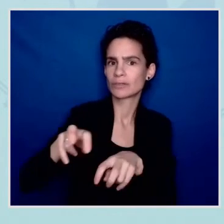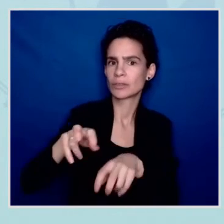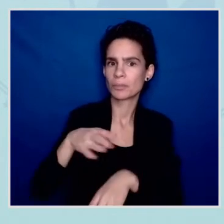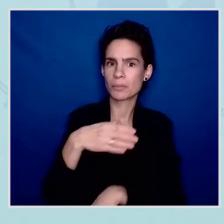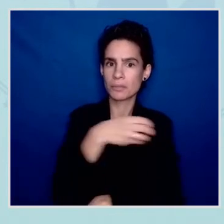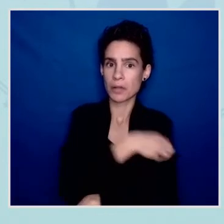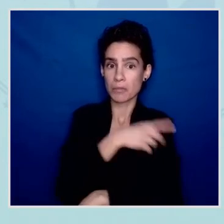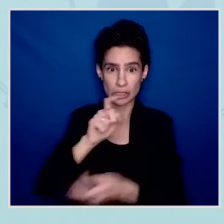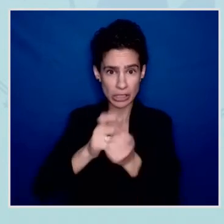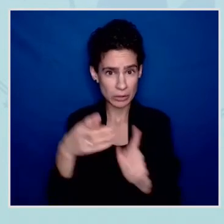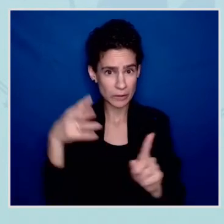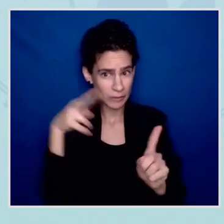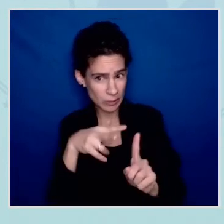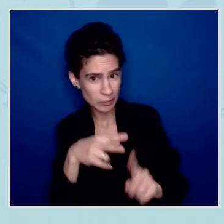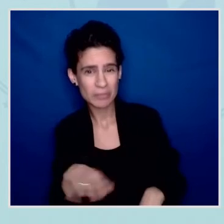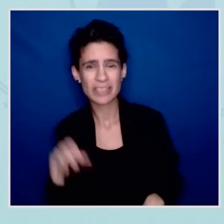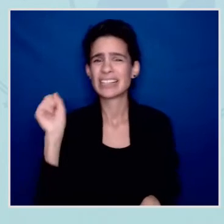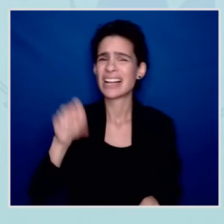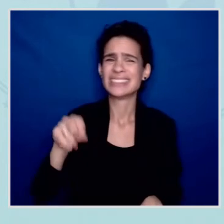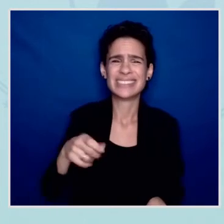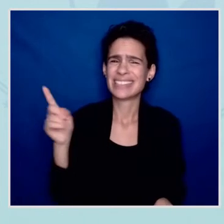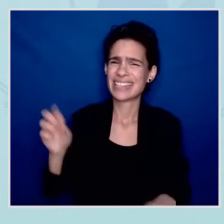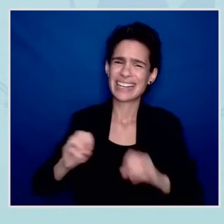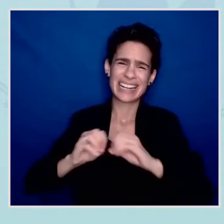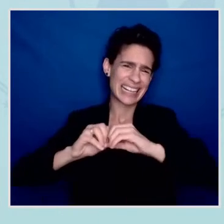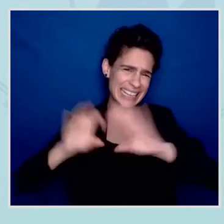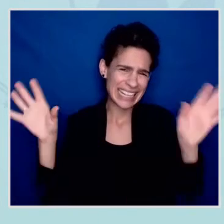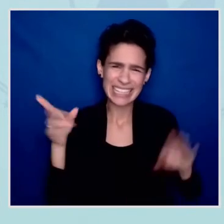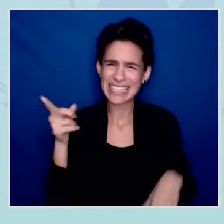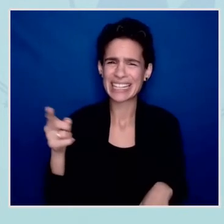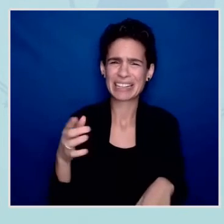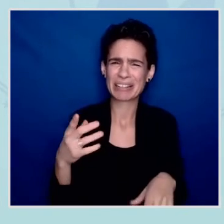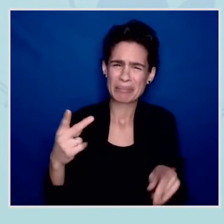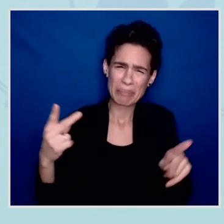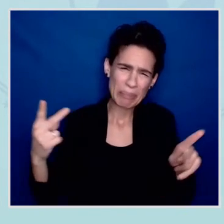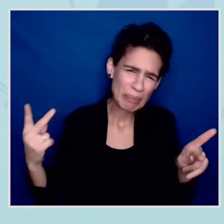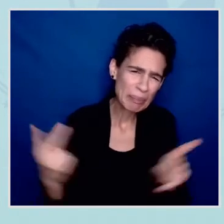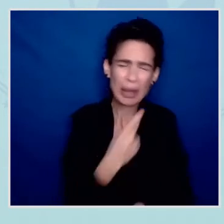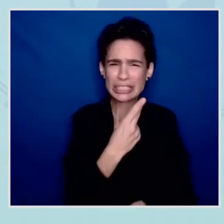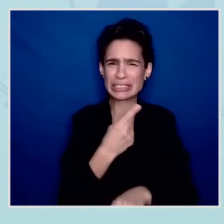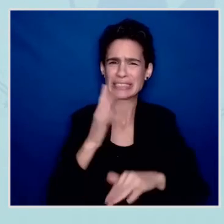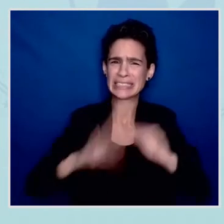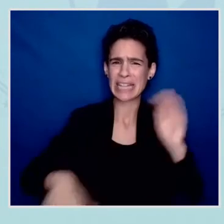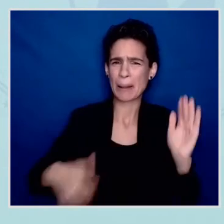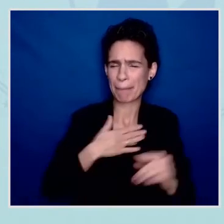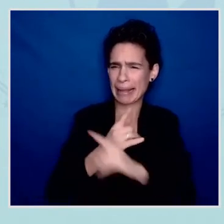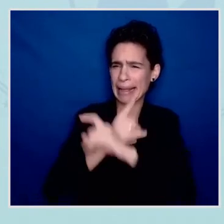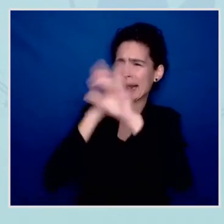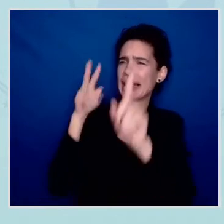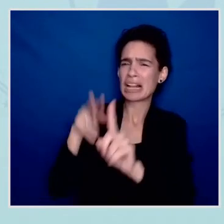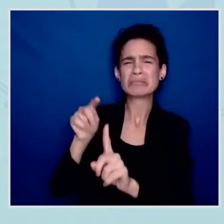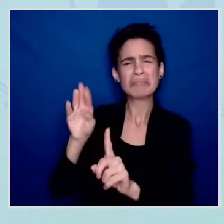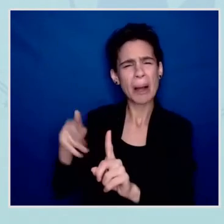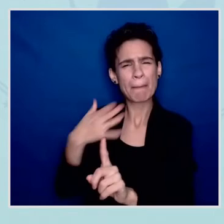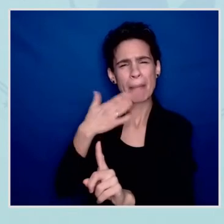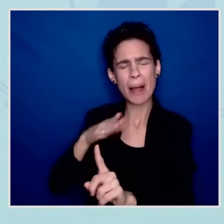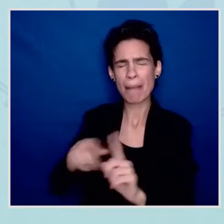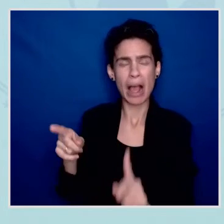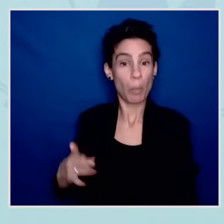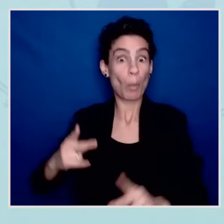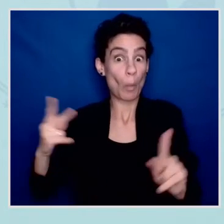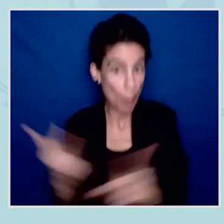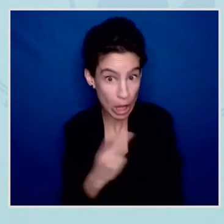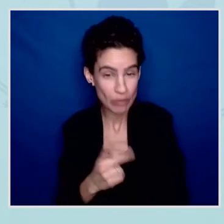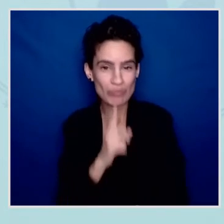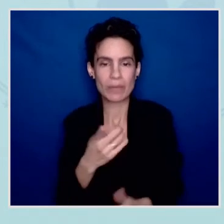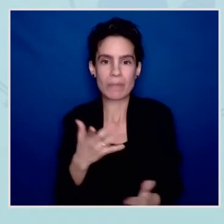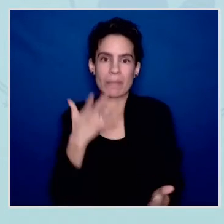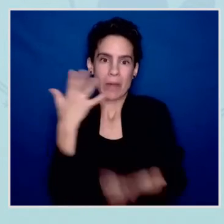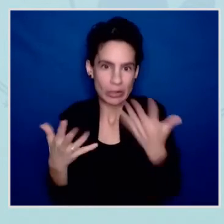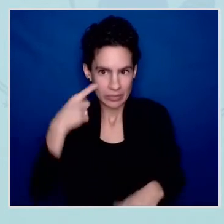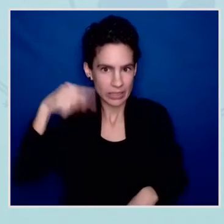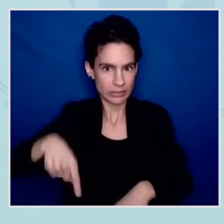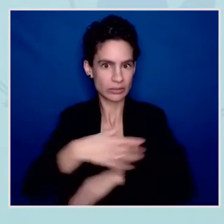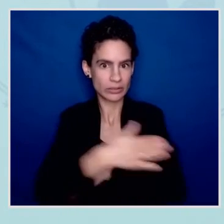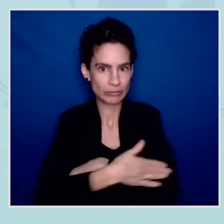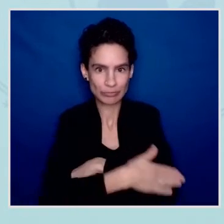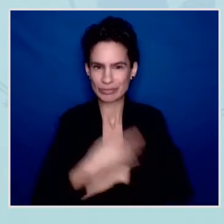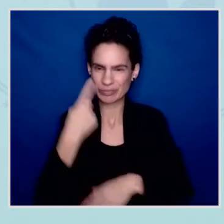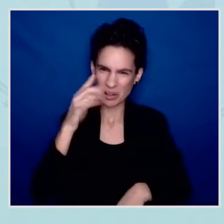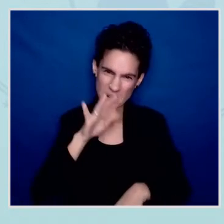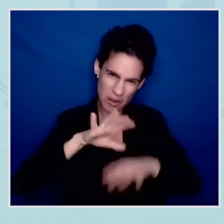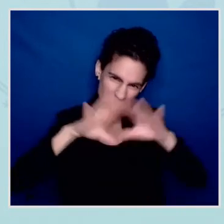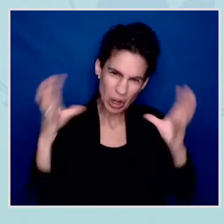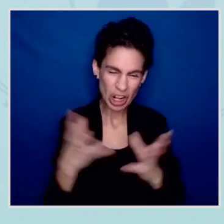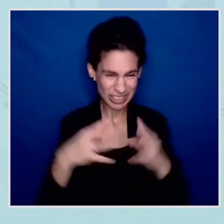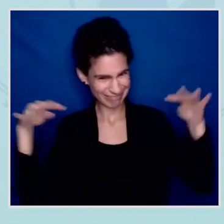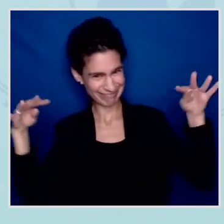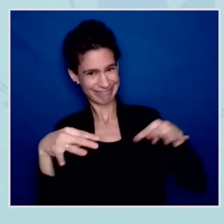THAT HE WOULD SHOW UP, ONLY IN